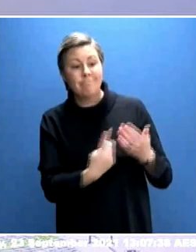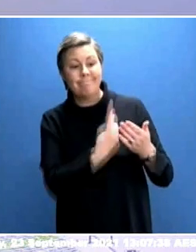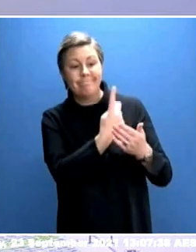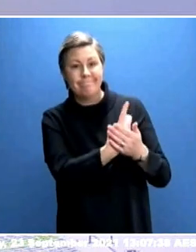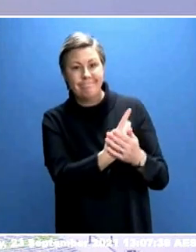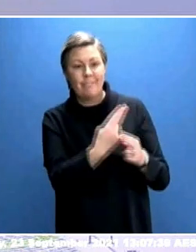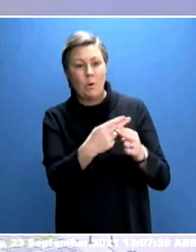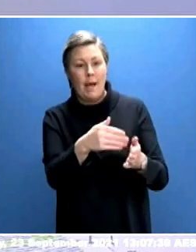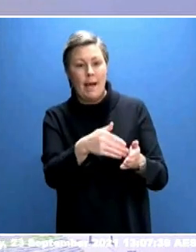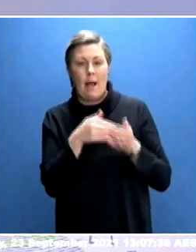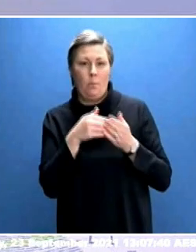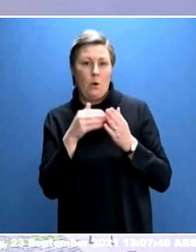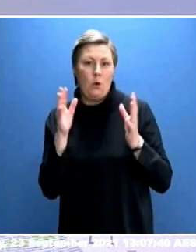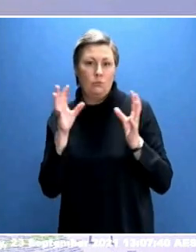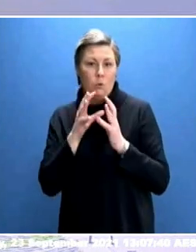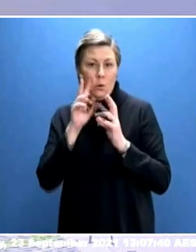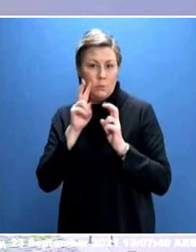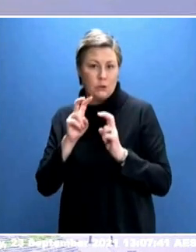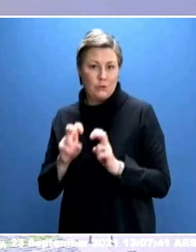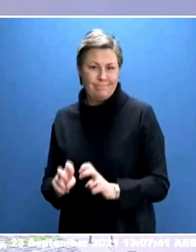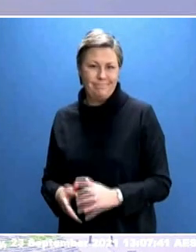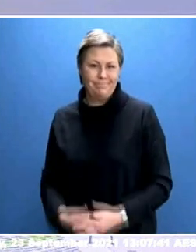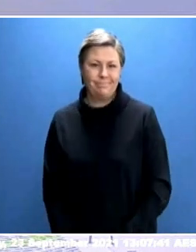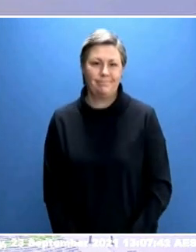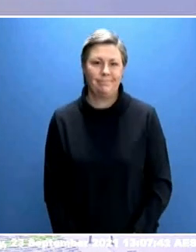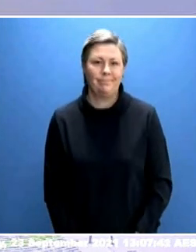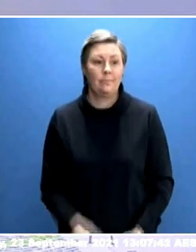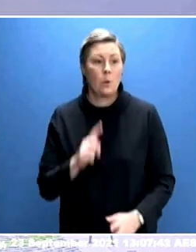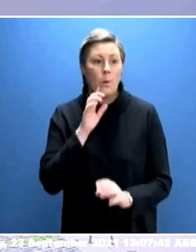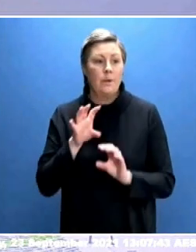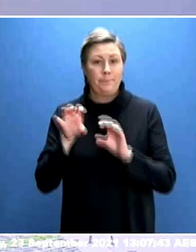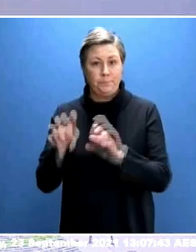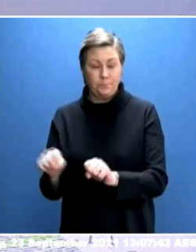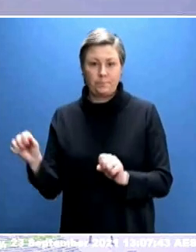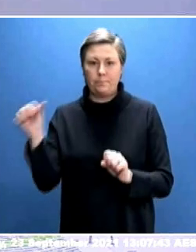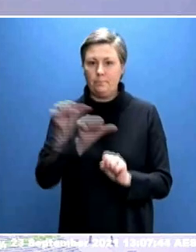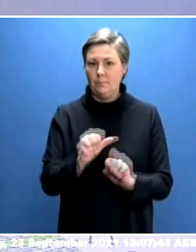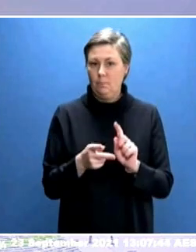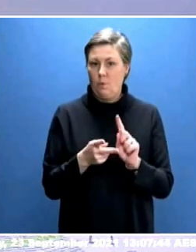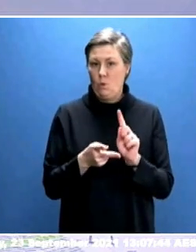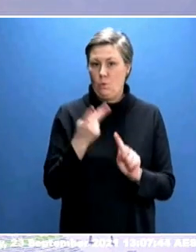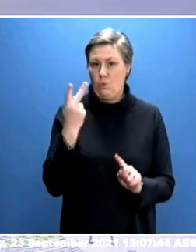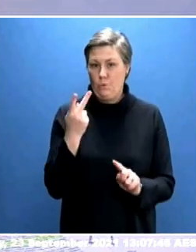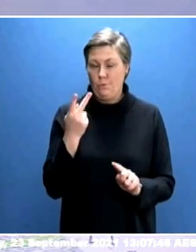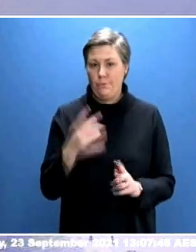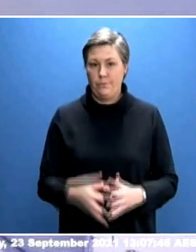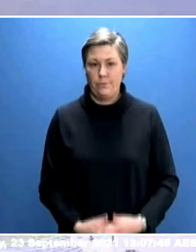provided with your written statement. Thank you. We'll adjourn until 2 pm Australian Eastern Standard Time.